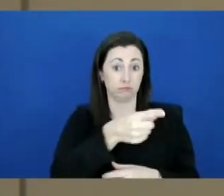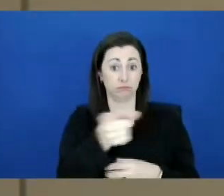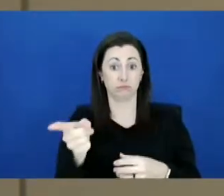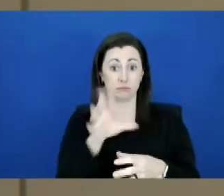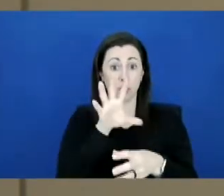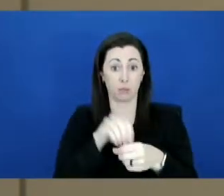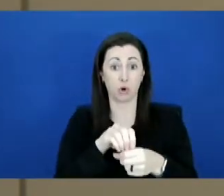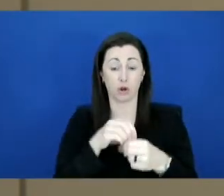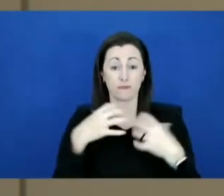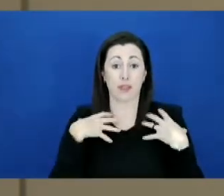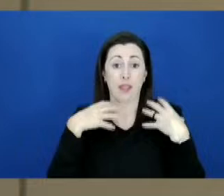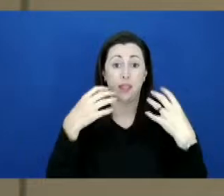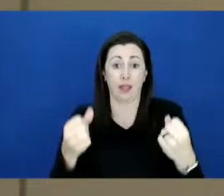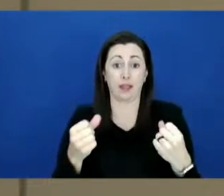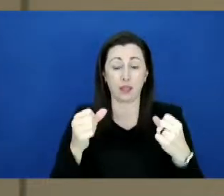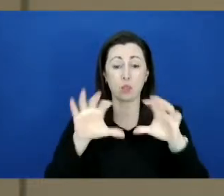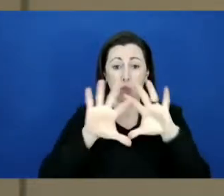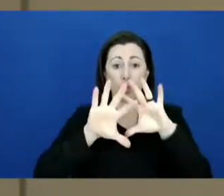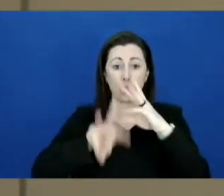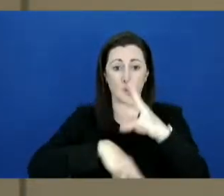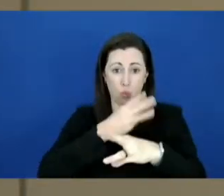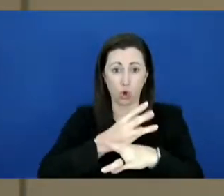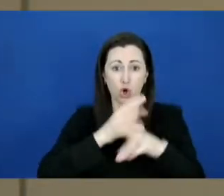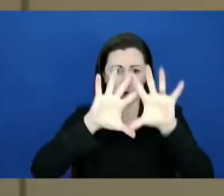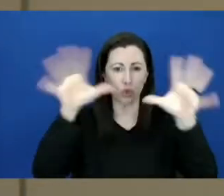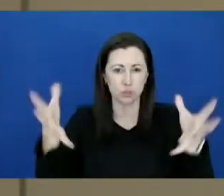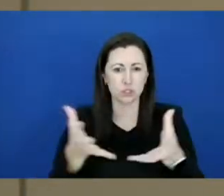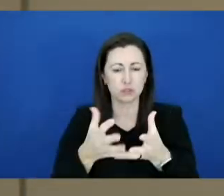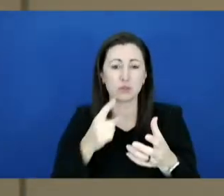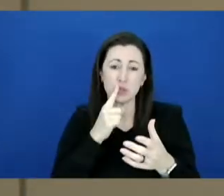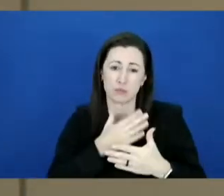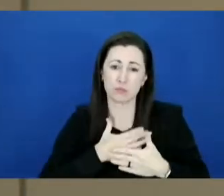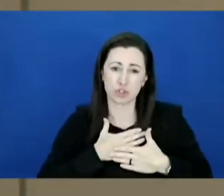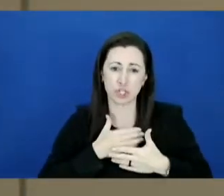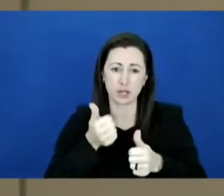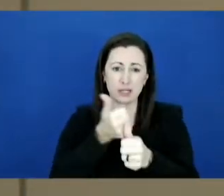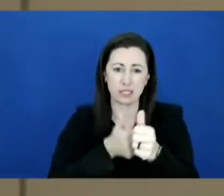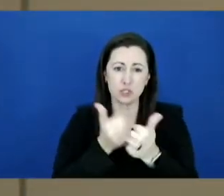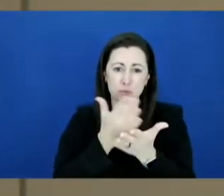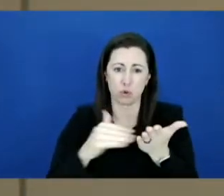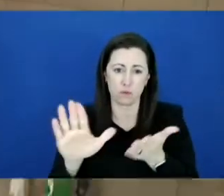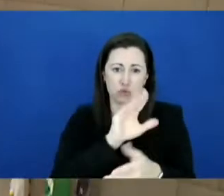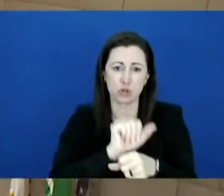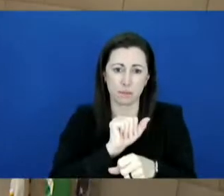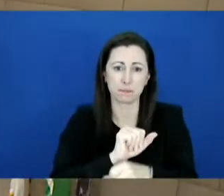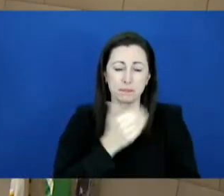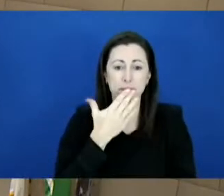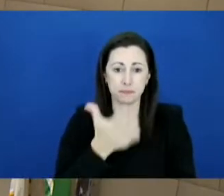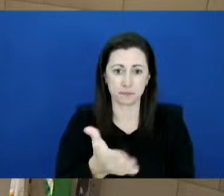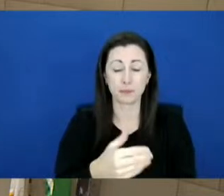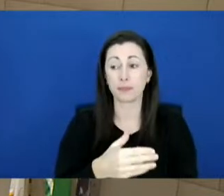AND I APPRECIATE THE WORK THAT YOU DO.